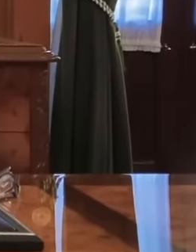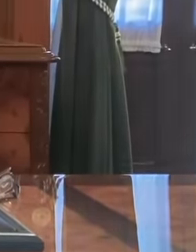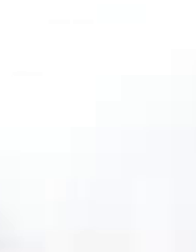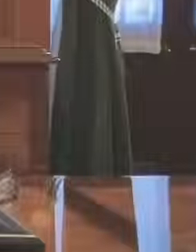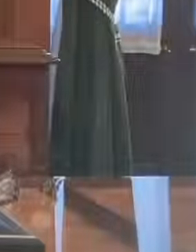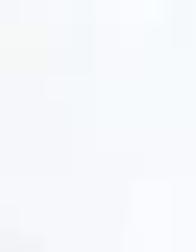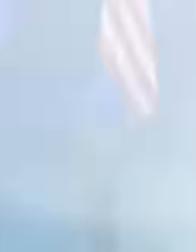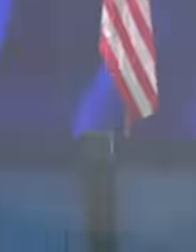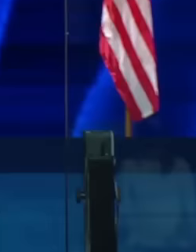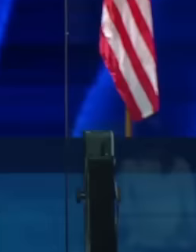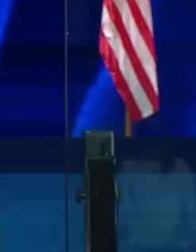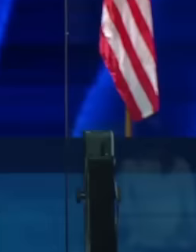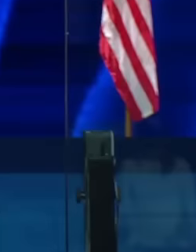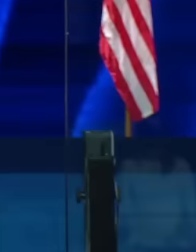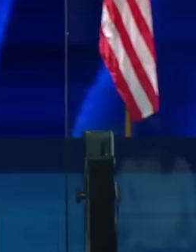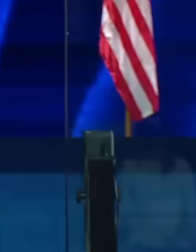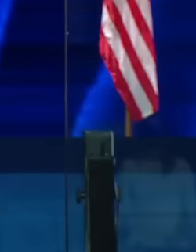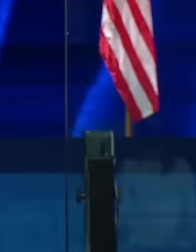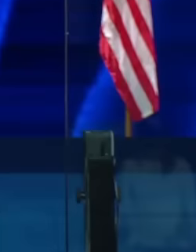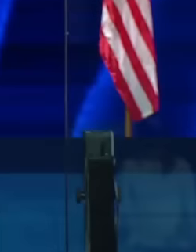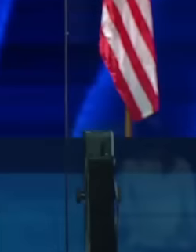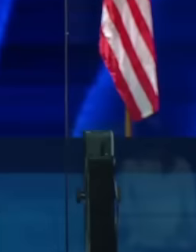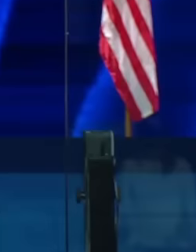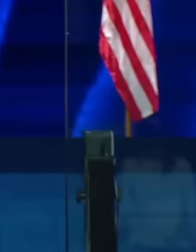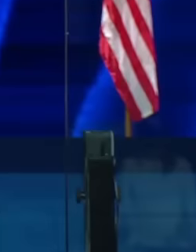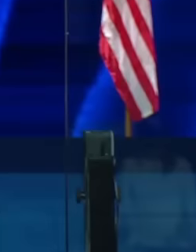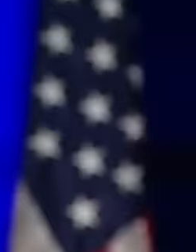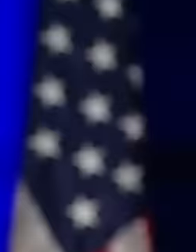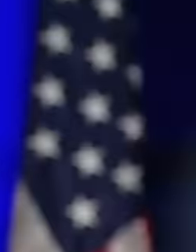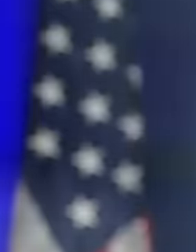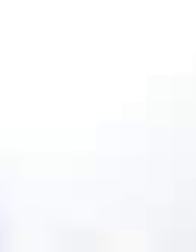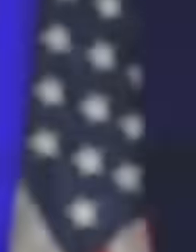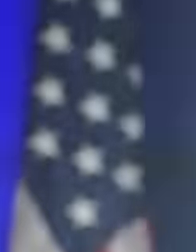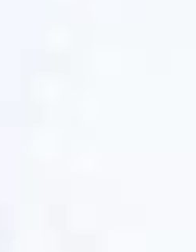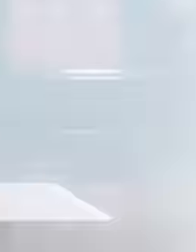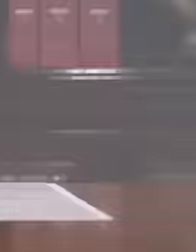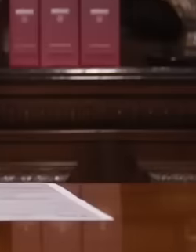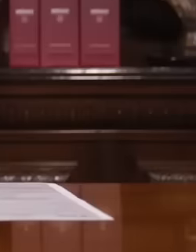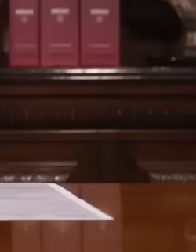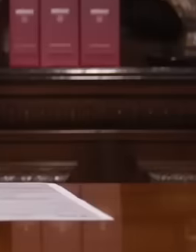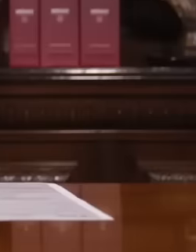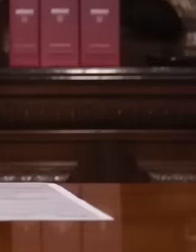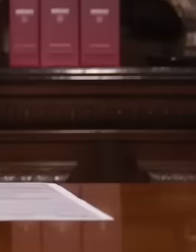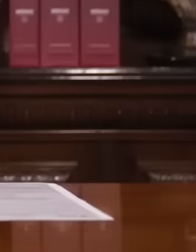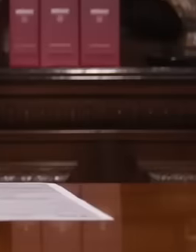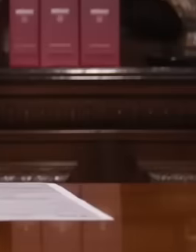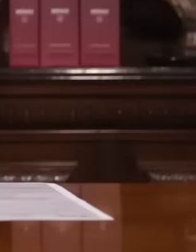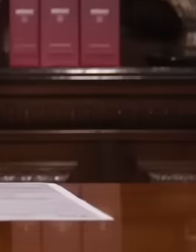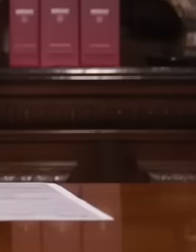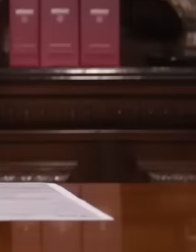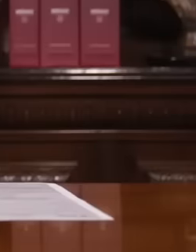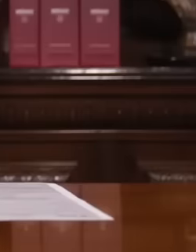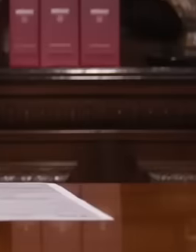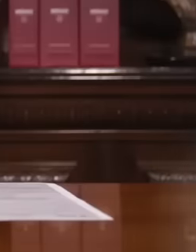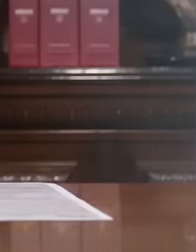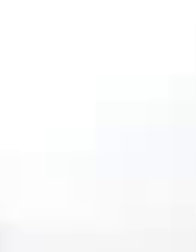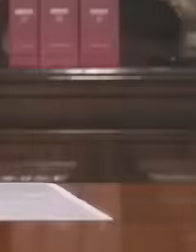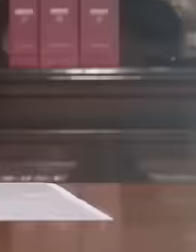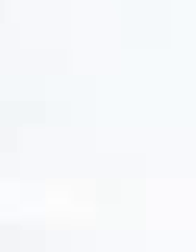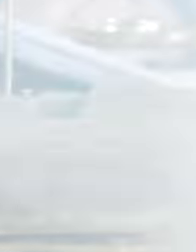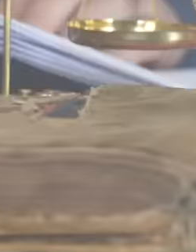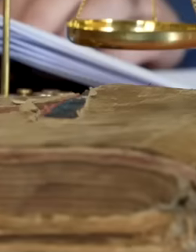and enough of messing with Mexico because Mexico The reform of the judicial power is respected,